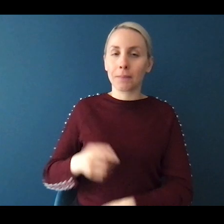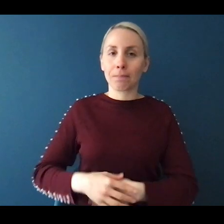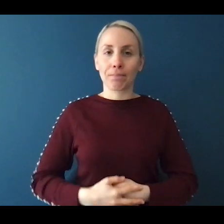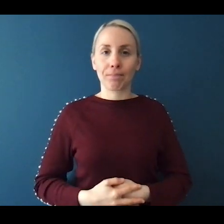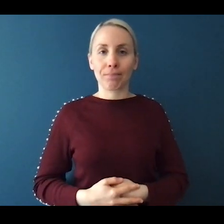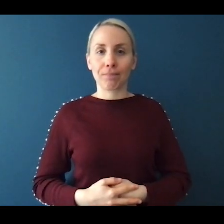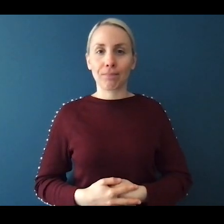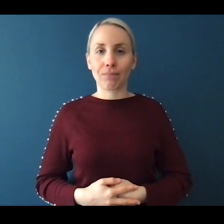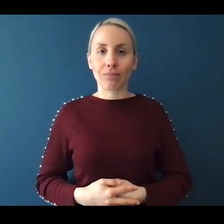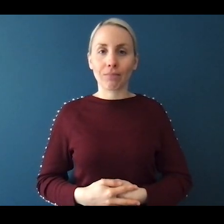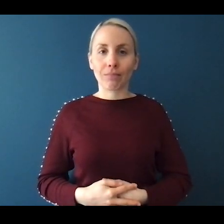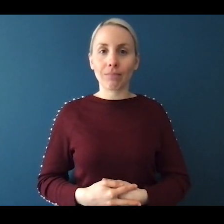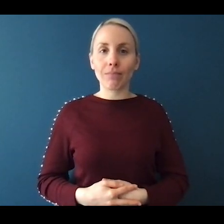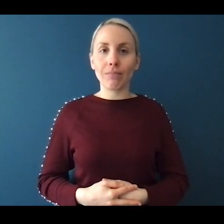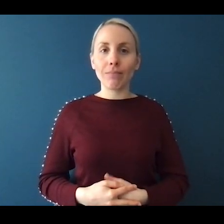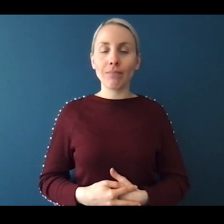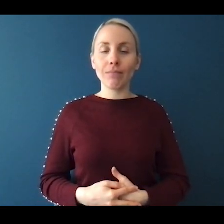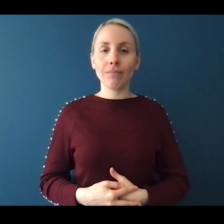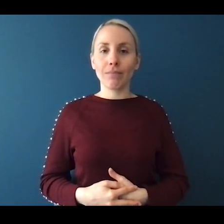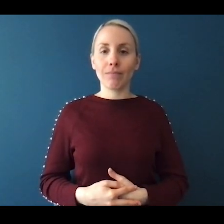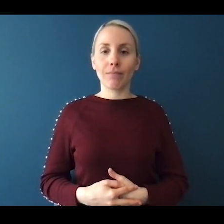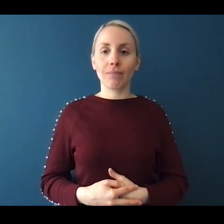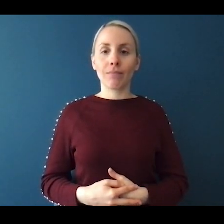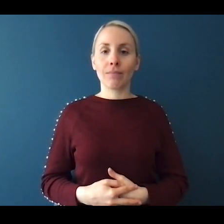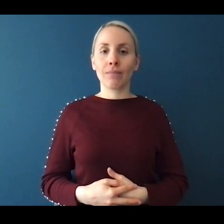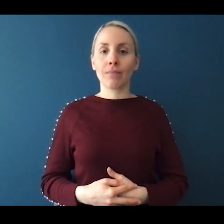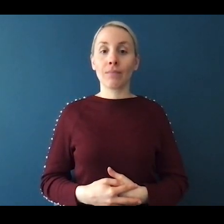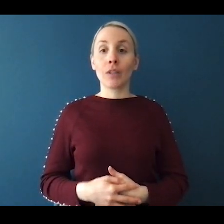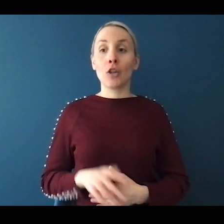I think you’d expressed that some of that work and the ideas and research were there